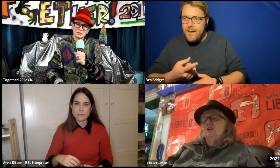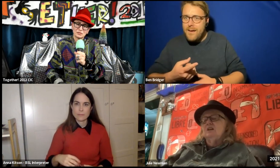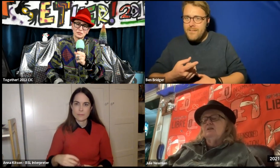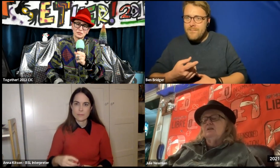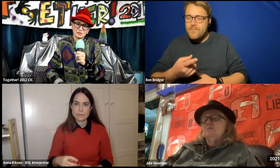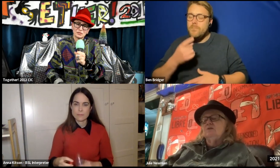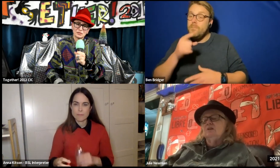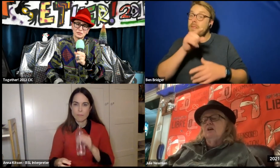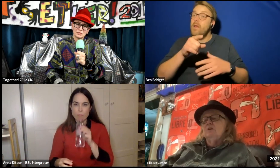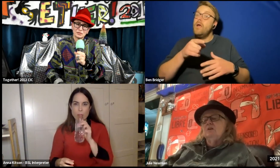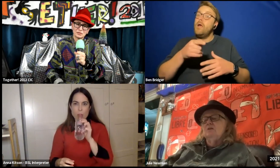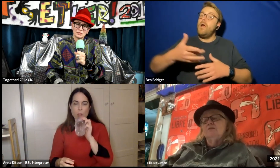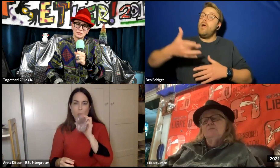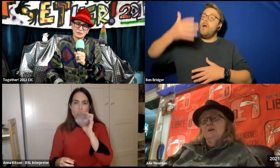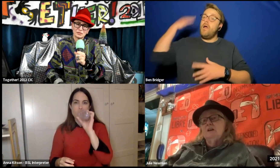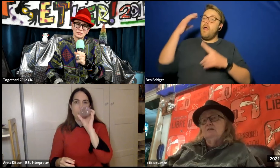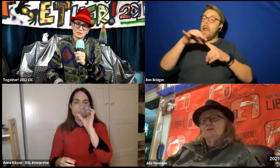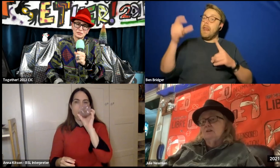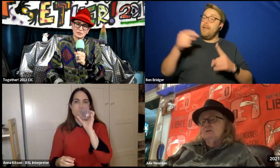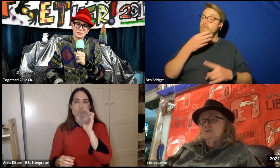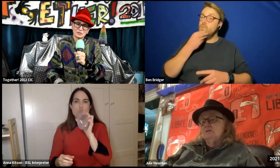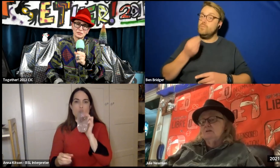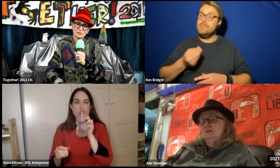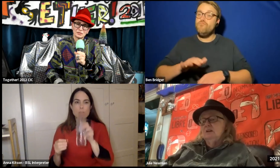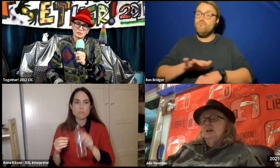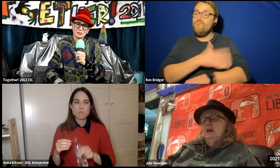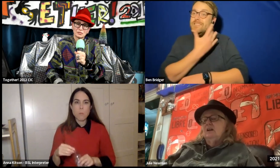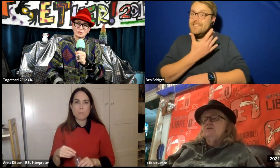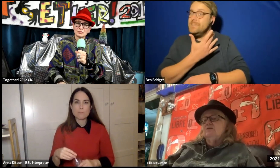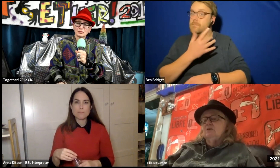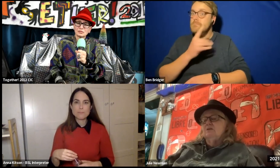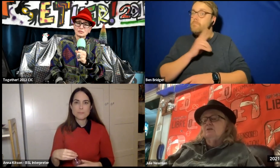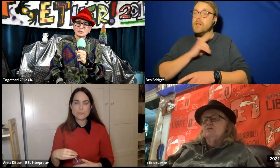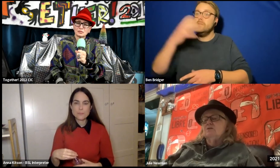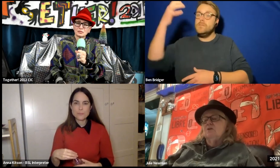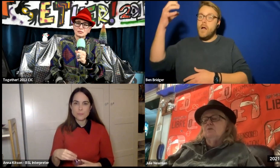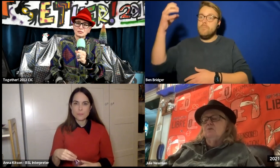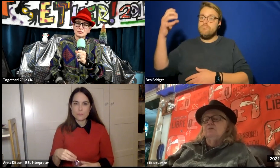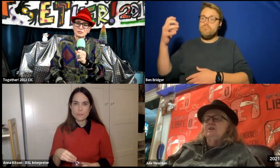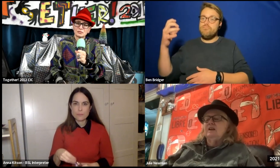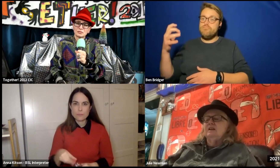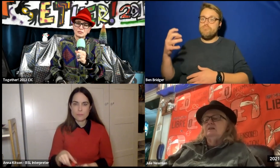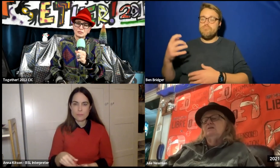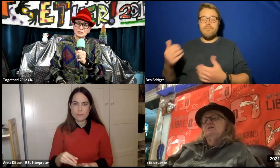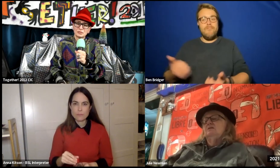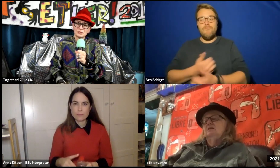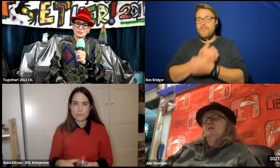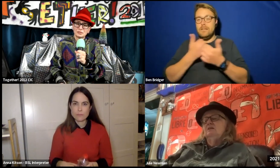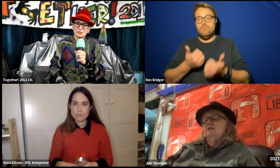Ended with the coming of the paler sun And dark, cold days.